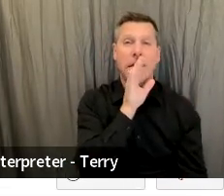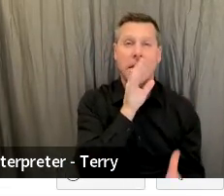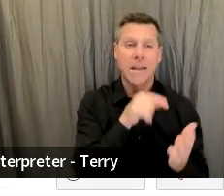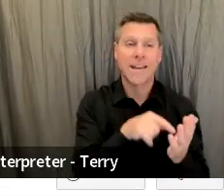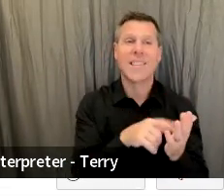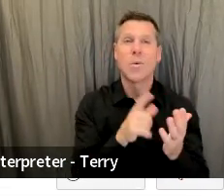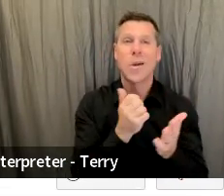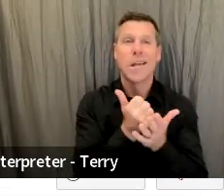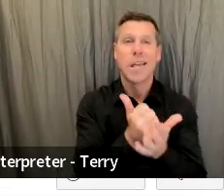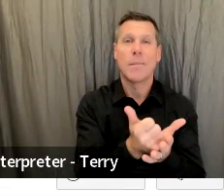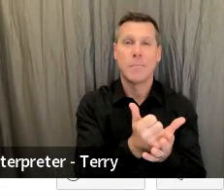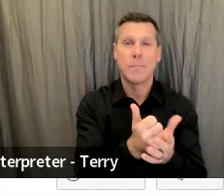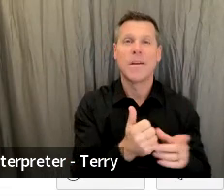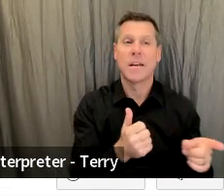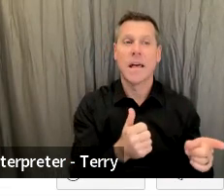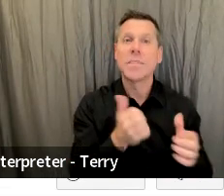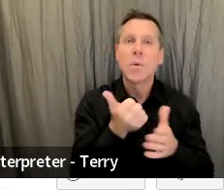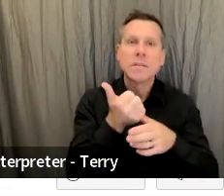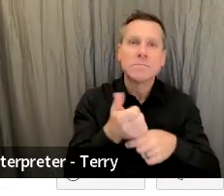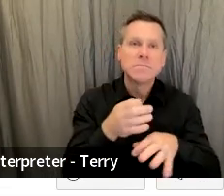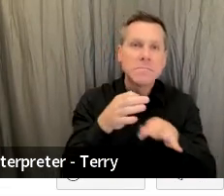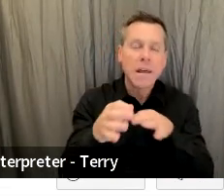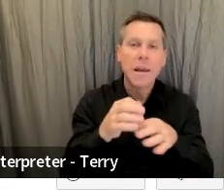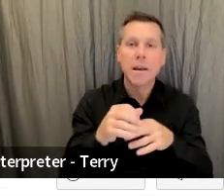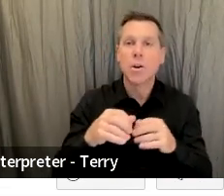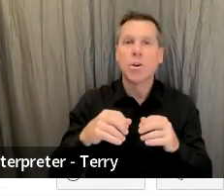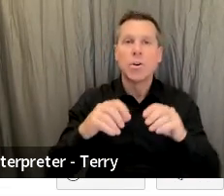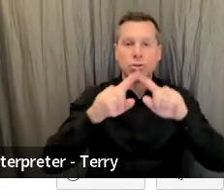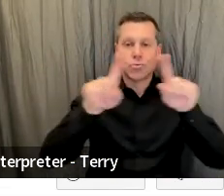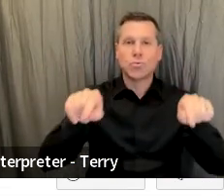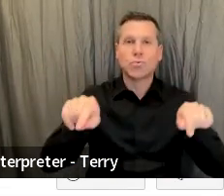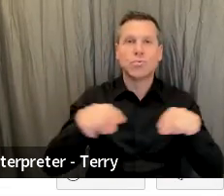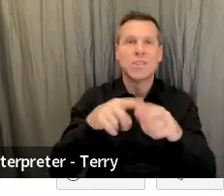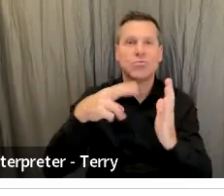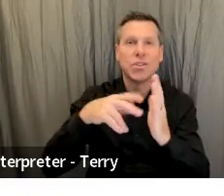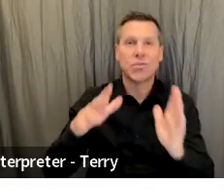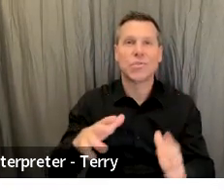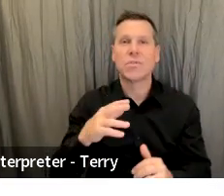It's a really instructive to see what your page will actually look like to a student. We tried to make sure